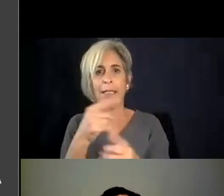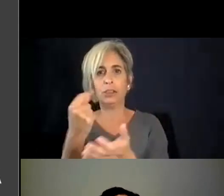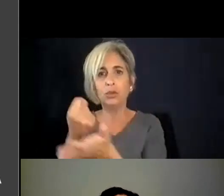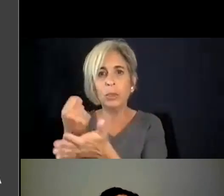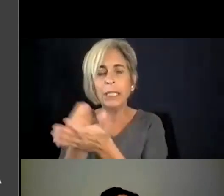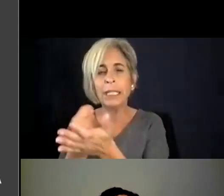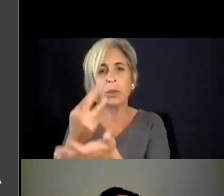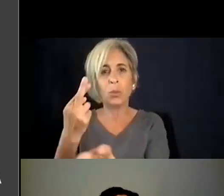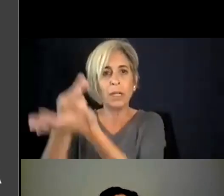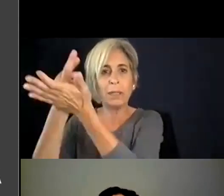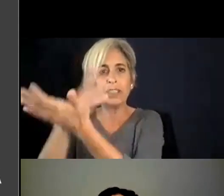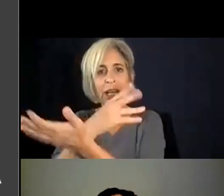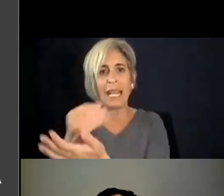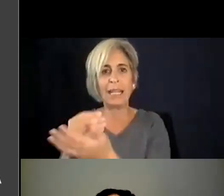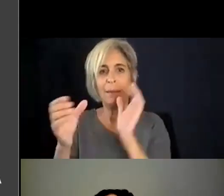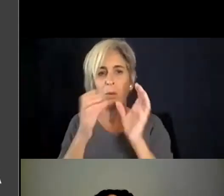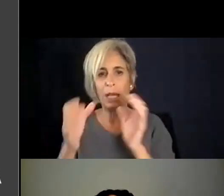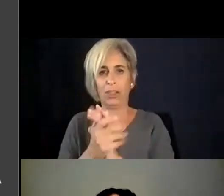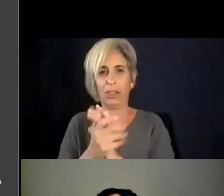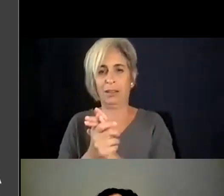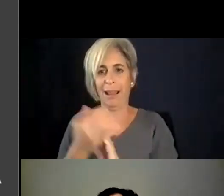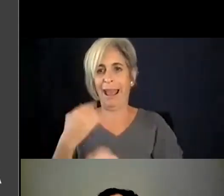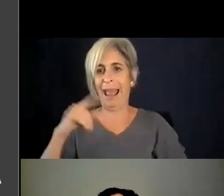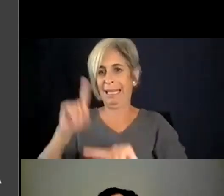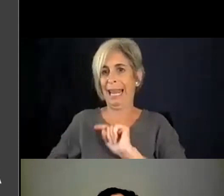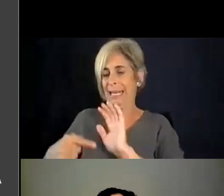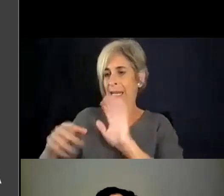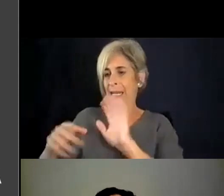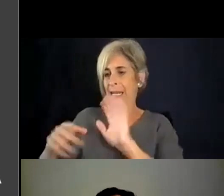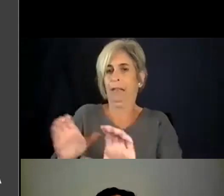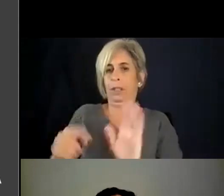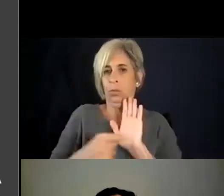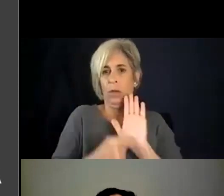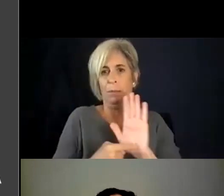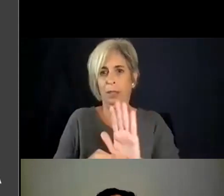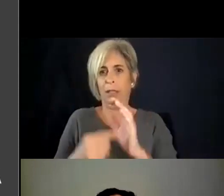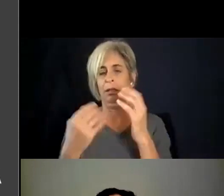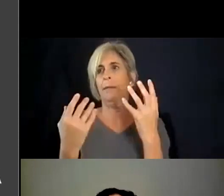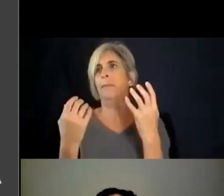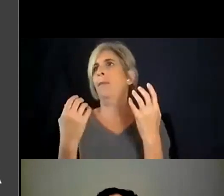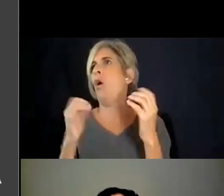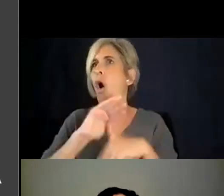So, while I have no way to accurately represent the countless personal stories within my new community and nor would I